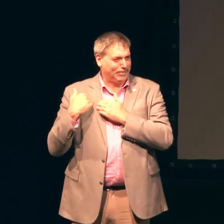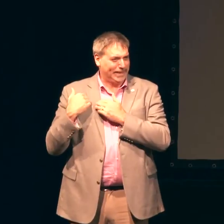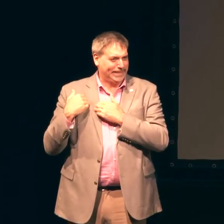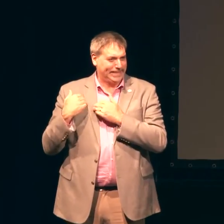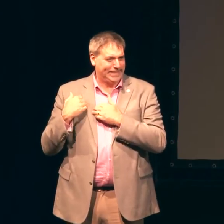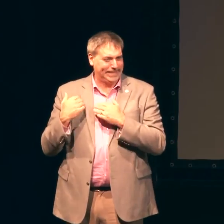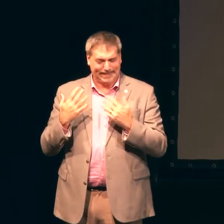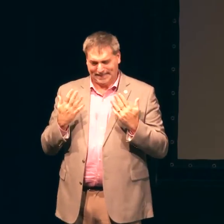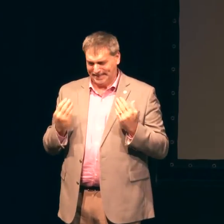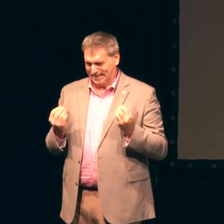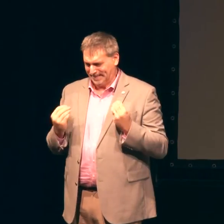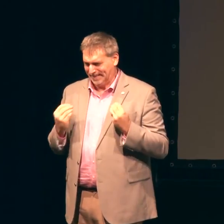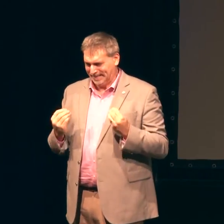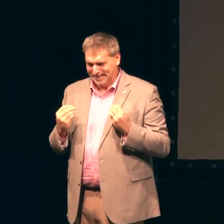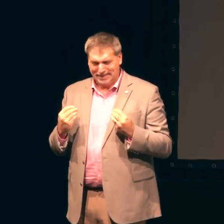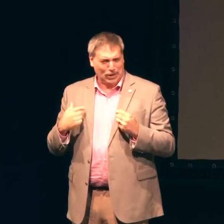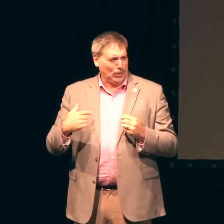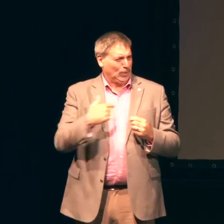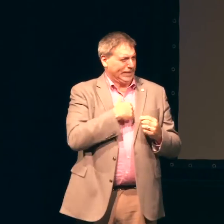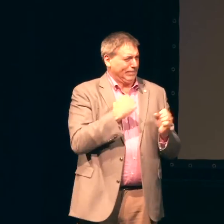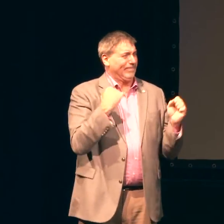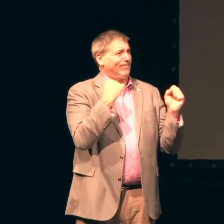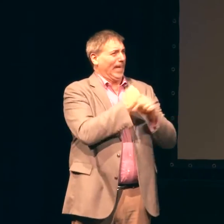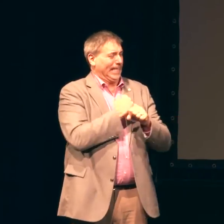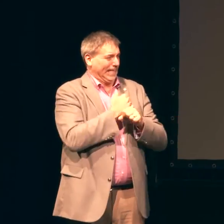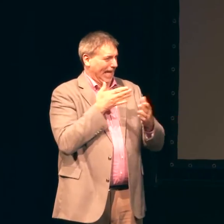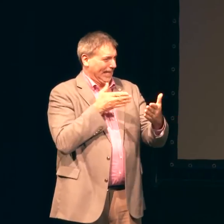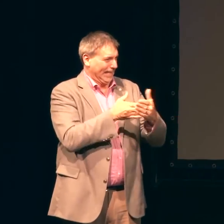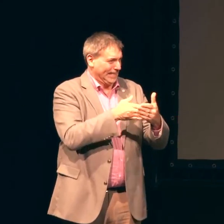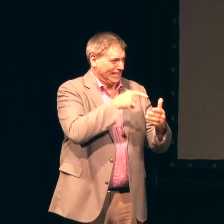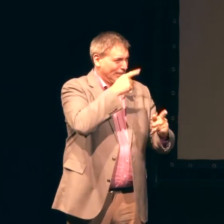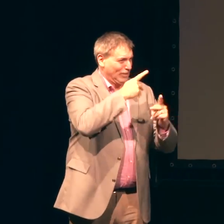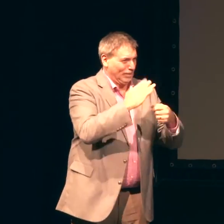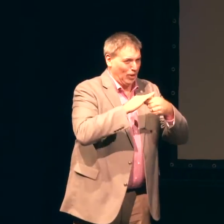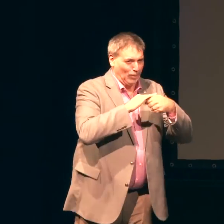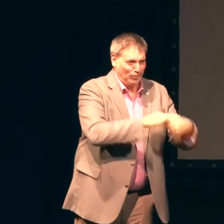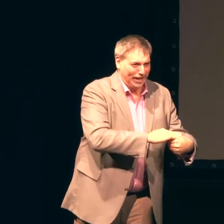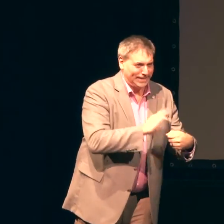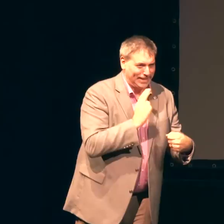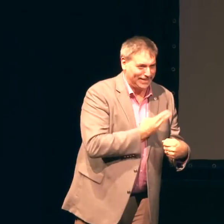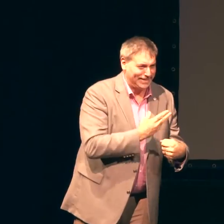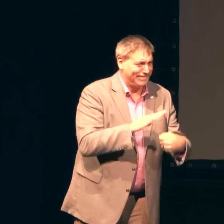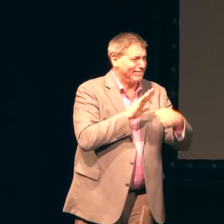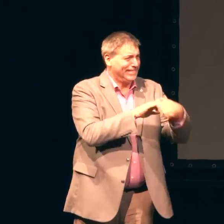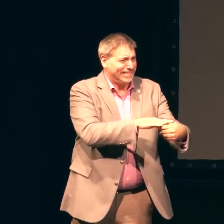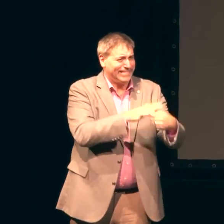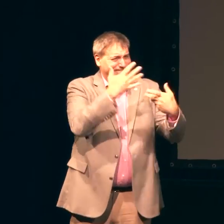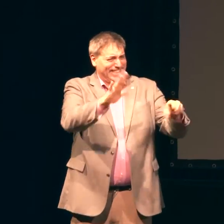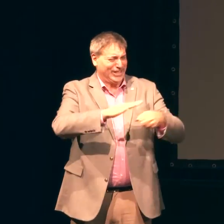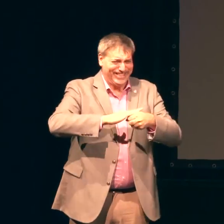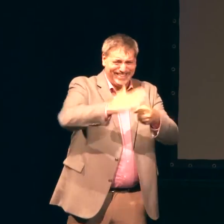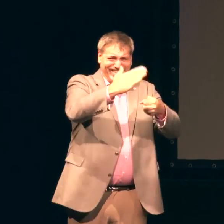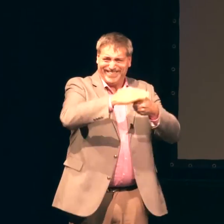community accountability. What are we doing? We're fighting against people that oppress